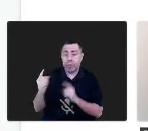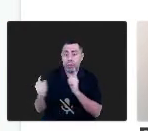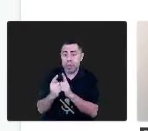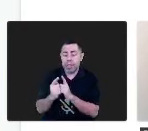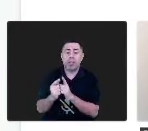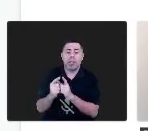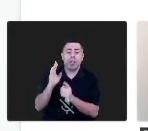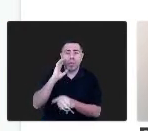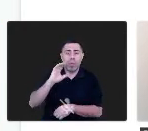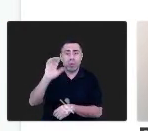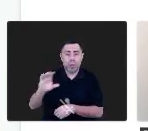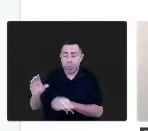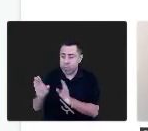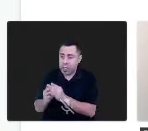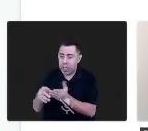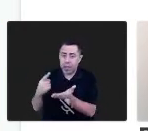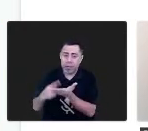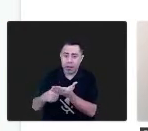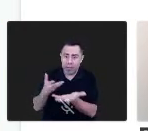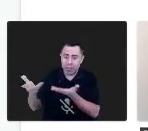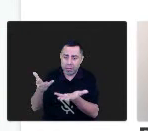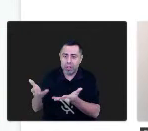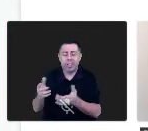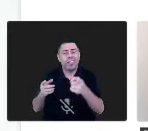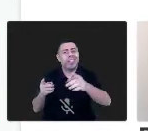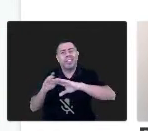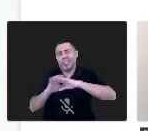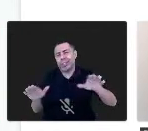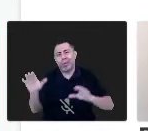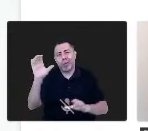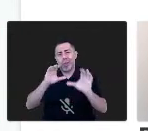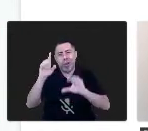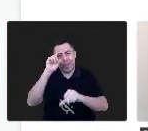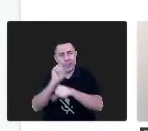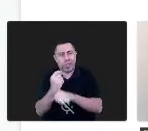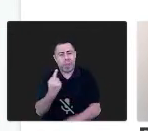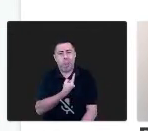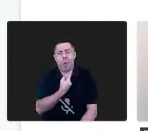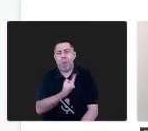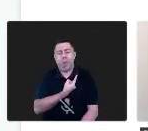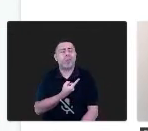right do not do your job search alone you know set times to meet with people we have job search